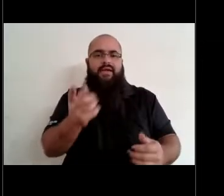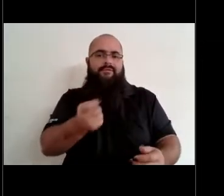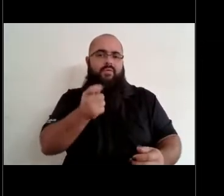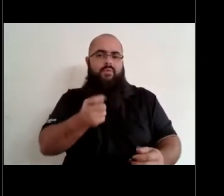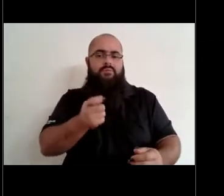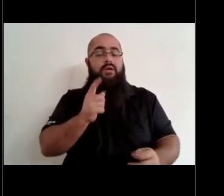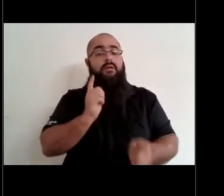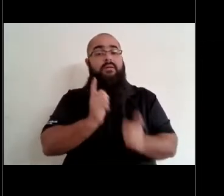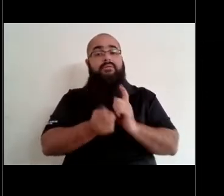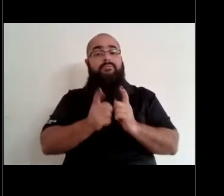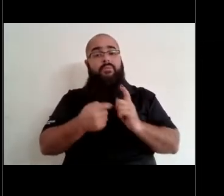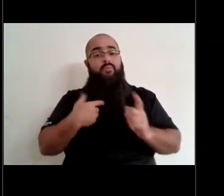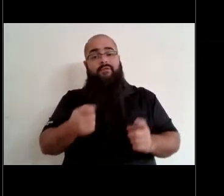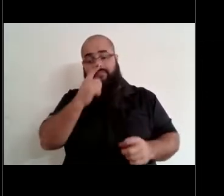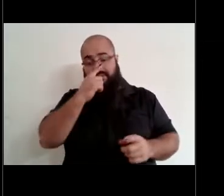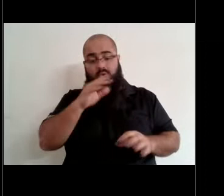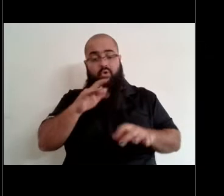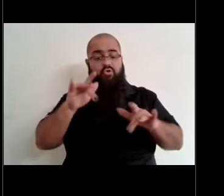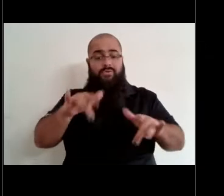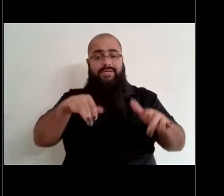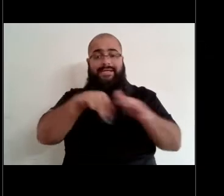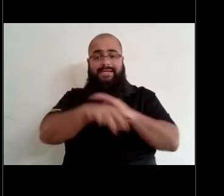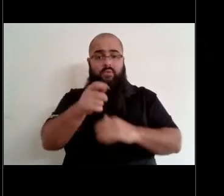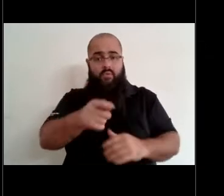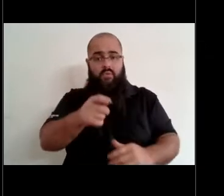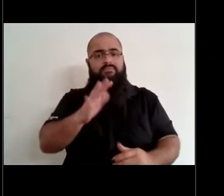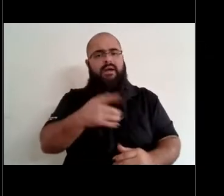in short-term we might be able to resolve matters.